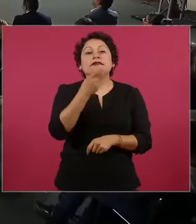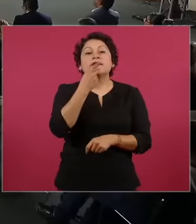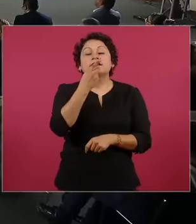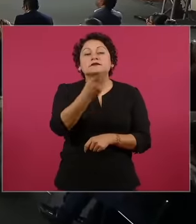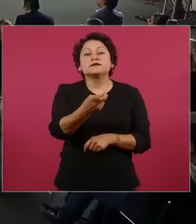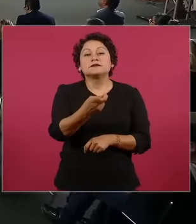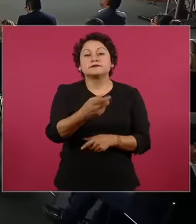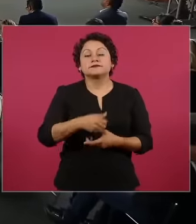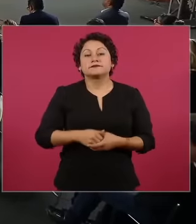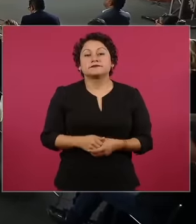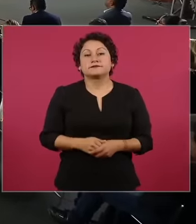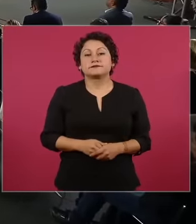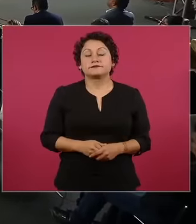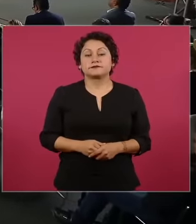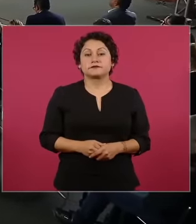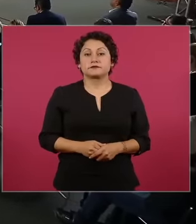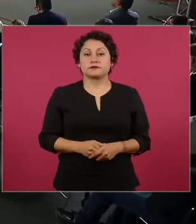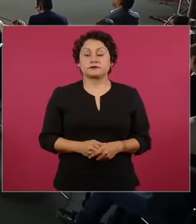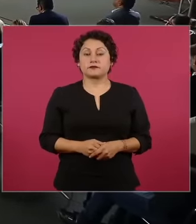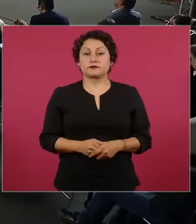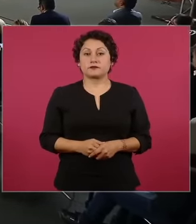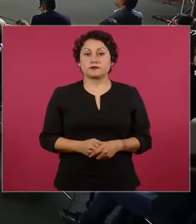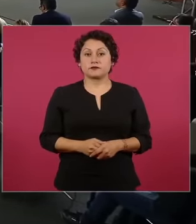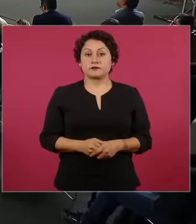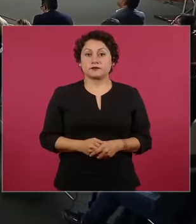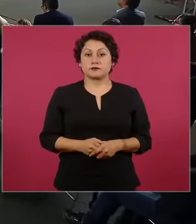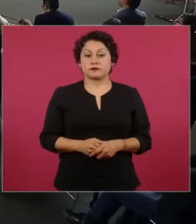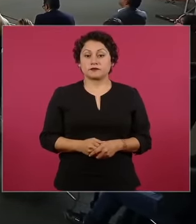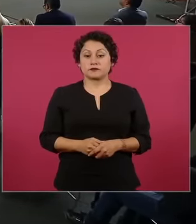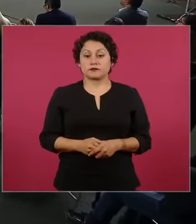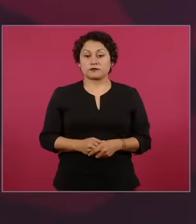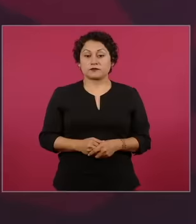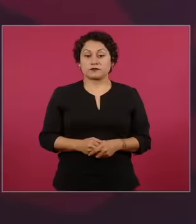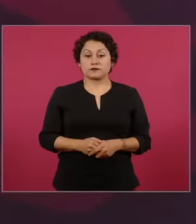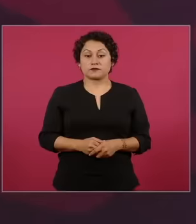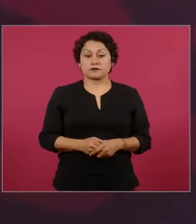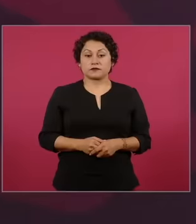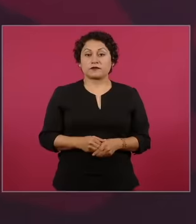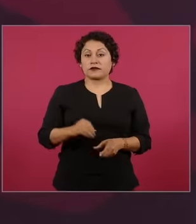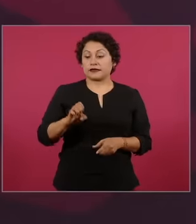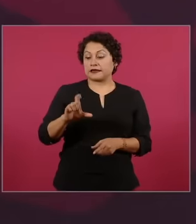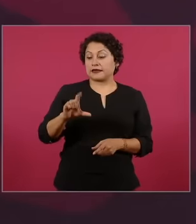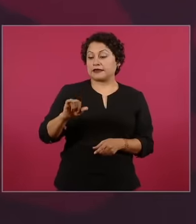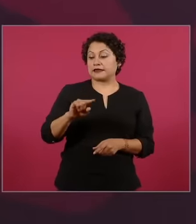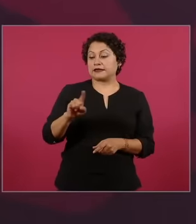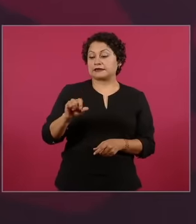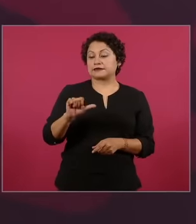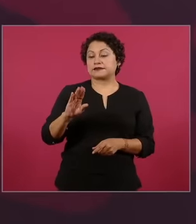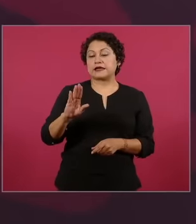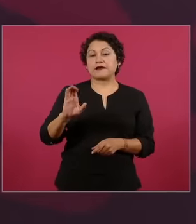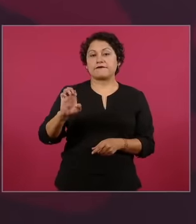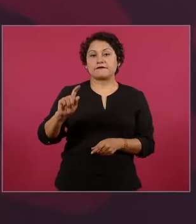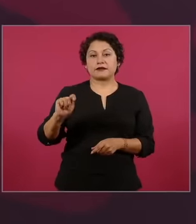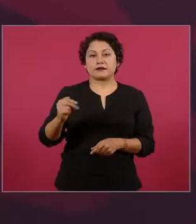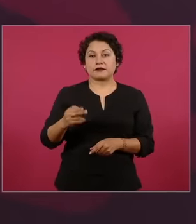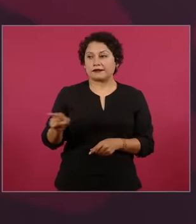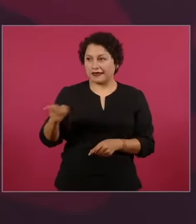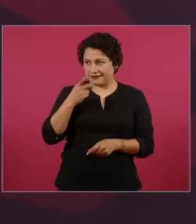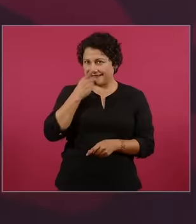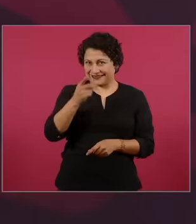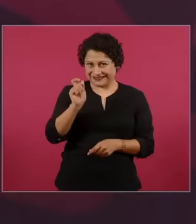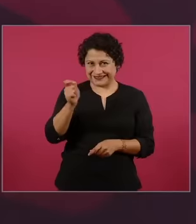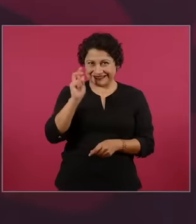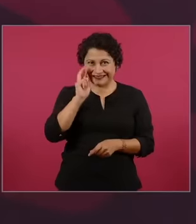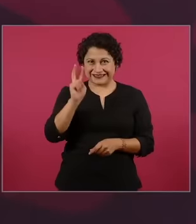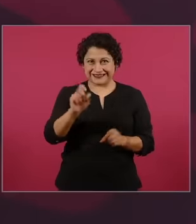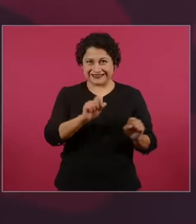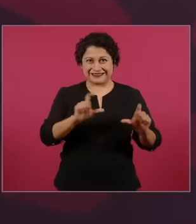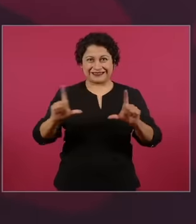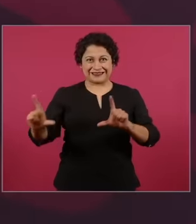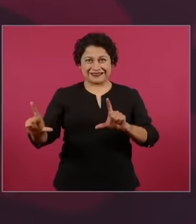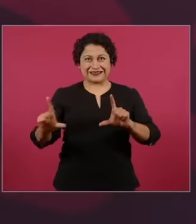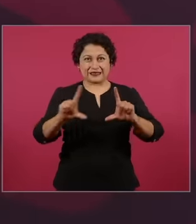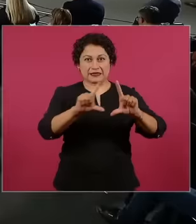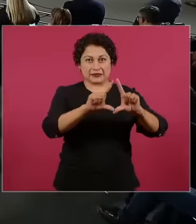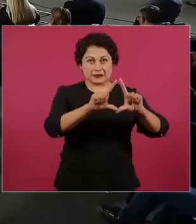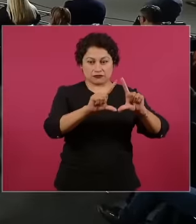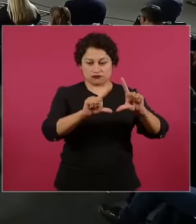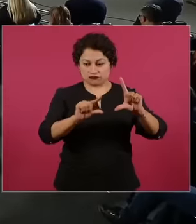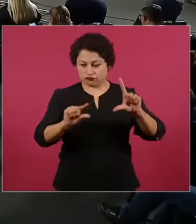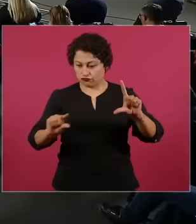this Elizabeth establishes about what they earn Why don't you put the Graph again